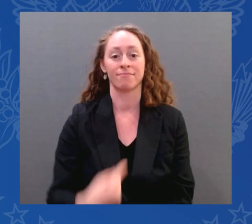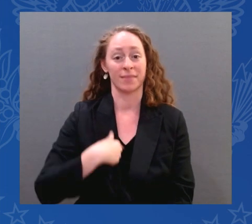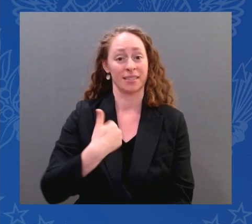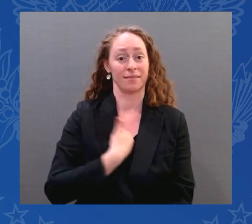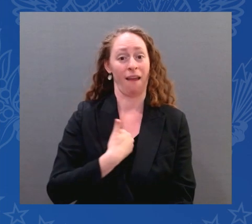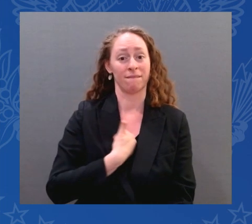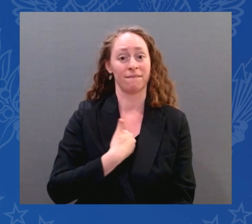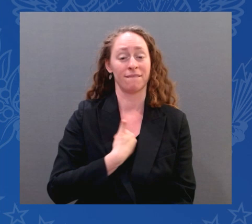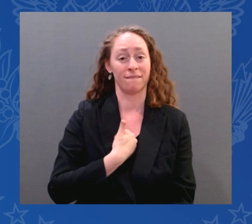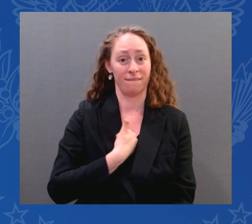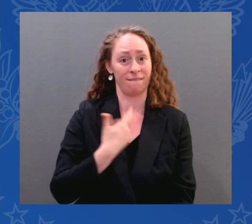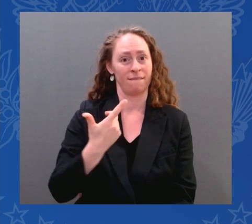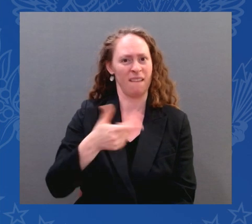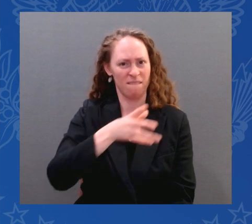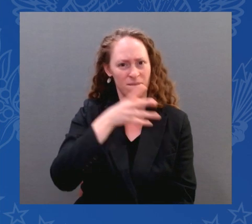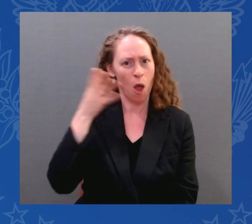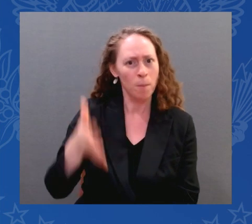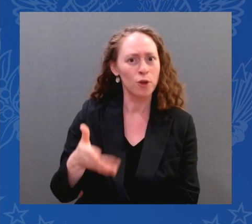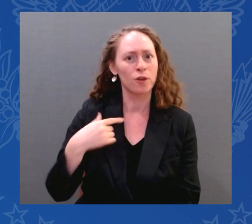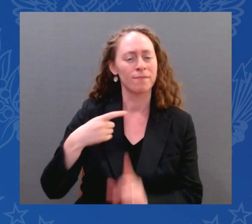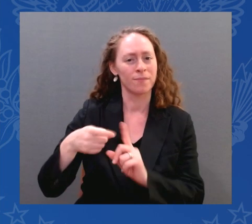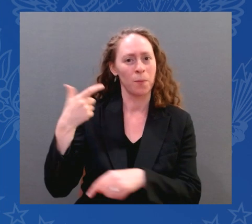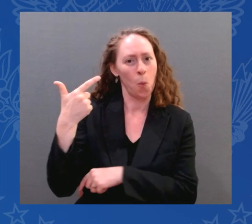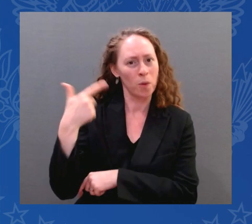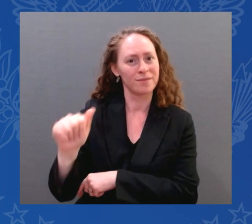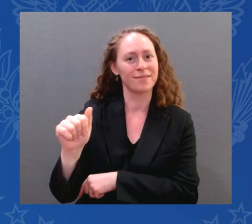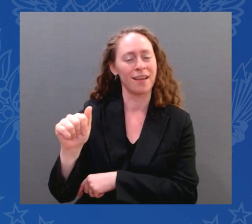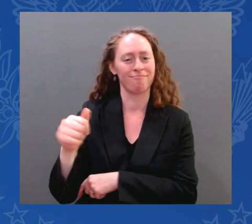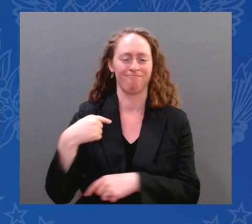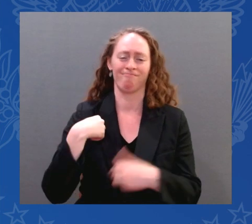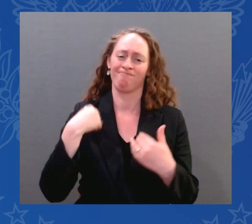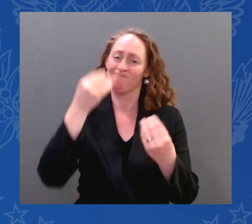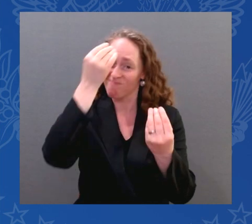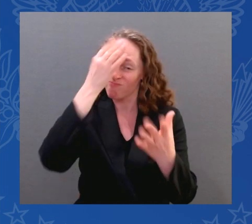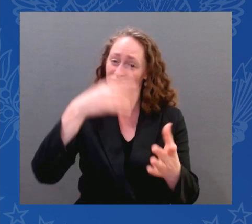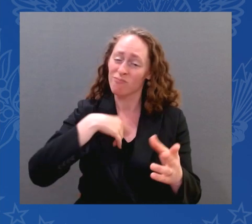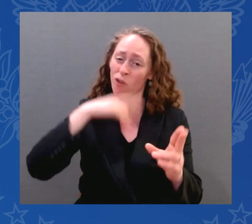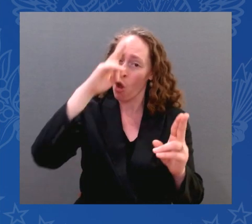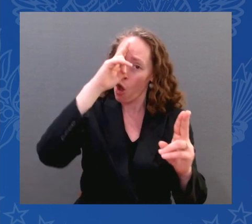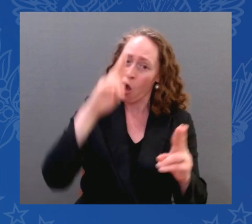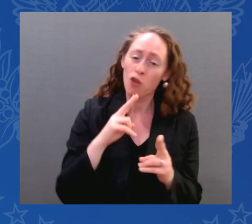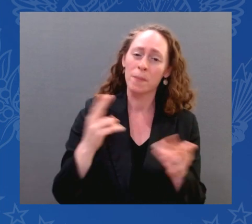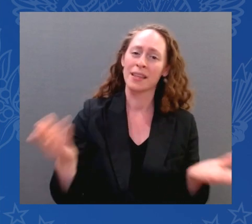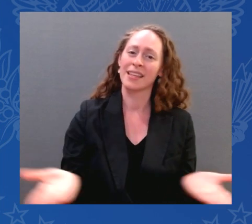And to be able to say a few words. And now it is my privilege to turn the microphone